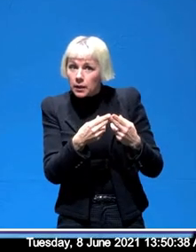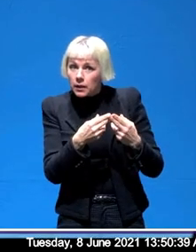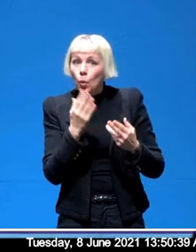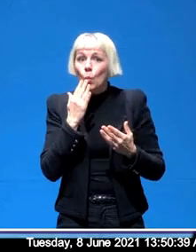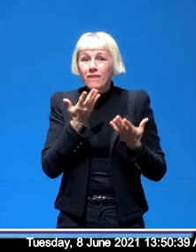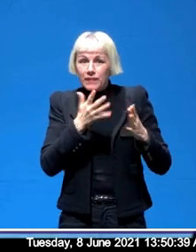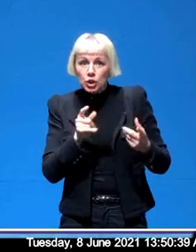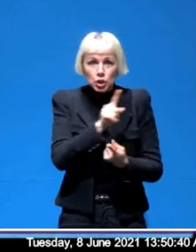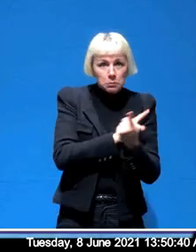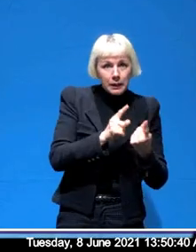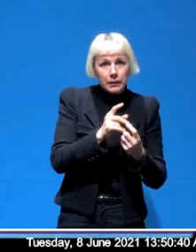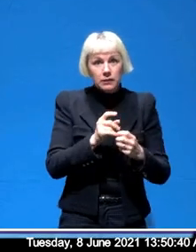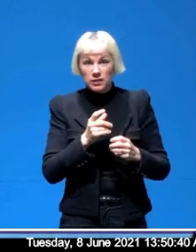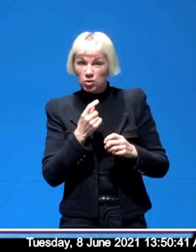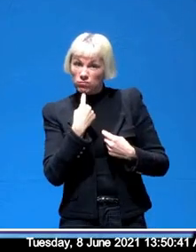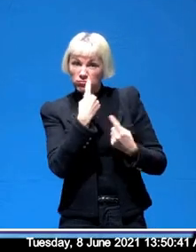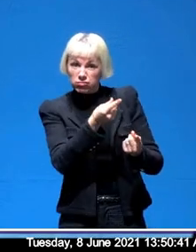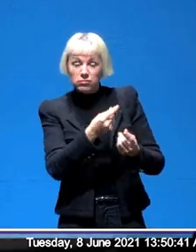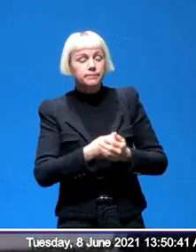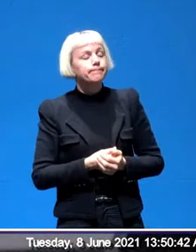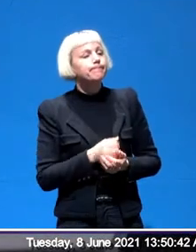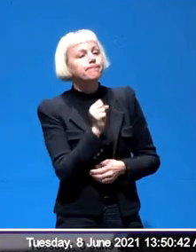Yes, I believe I gave feedback around the fact that the staff,